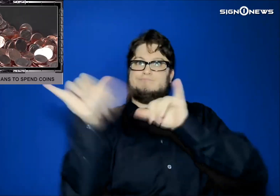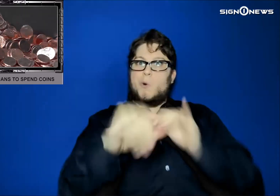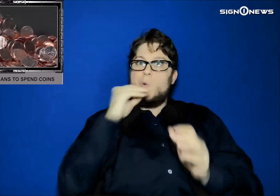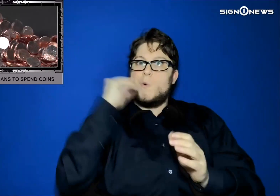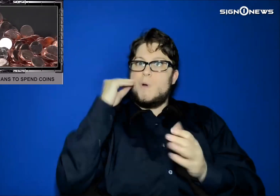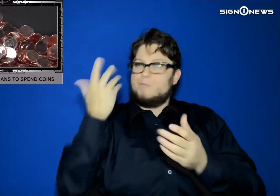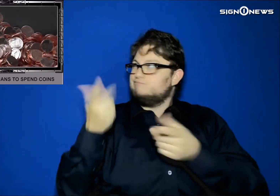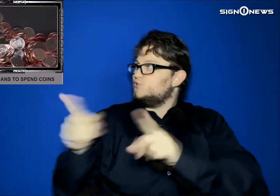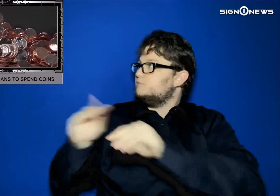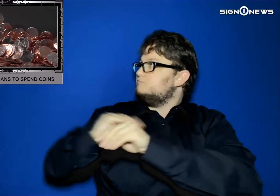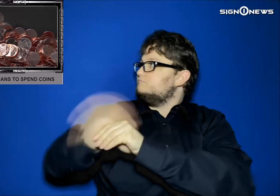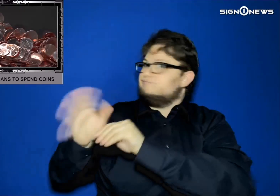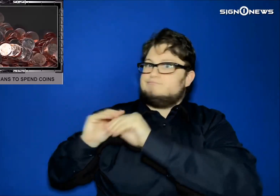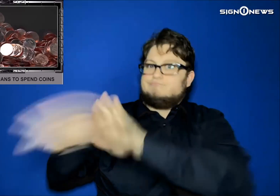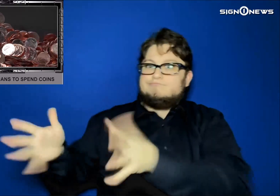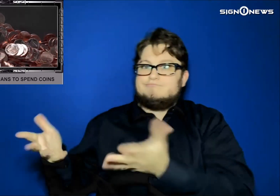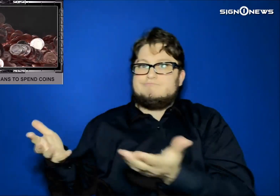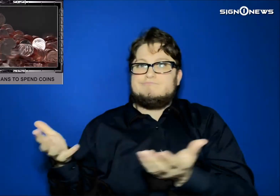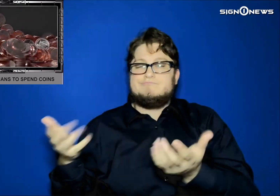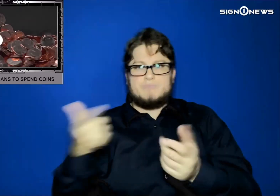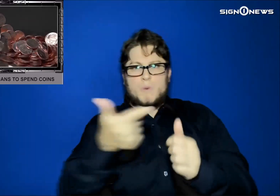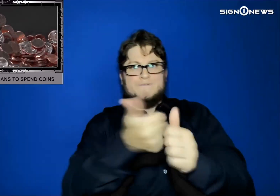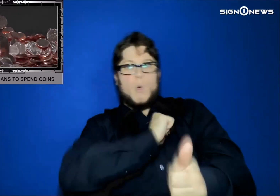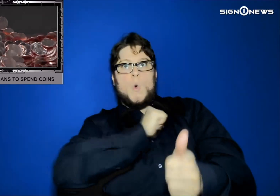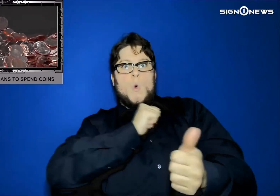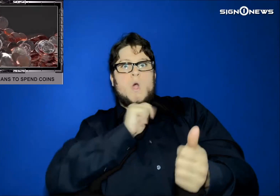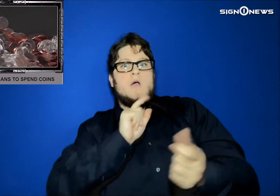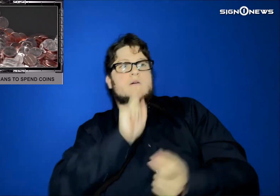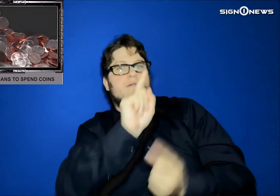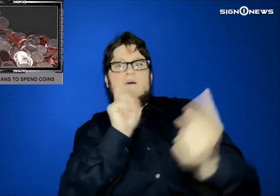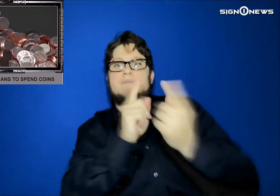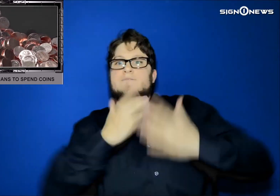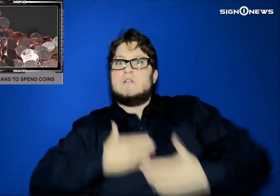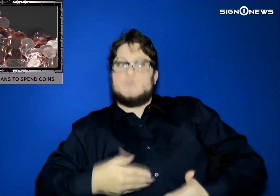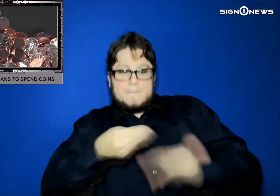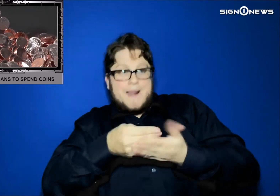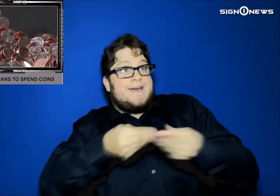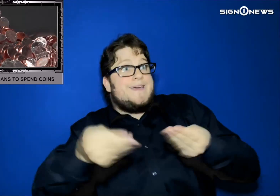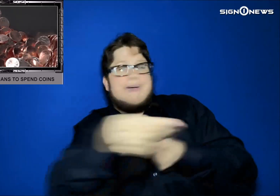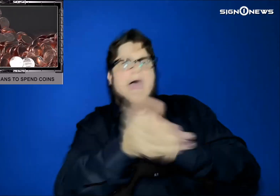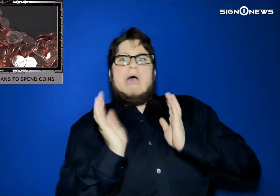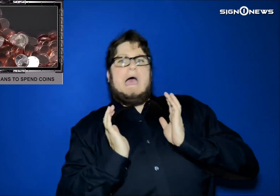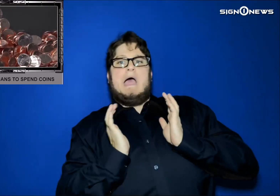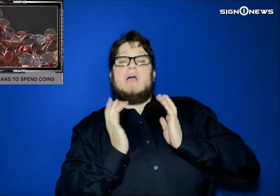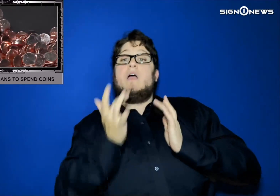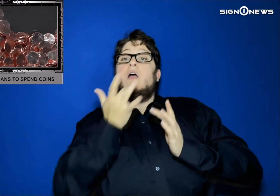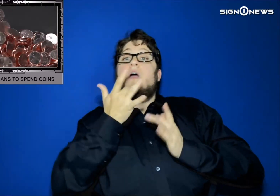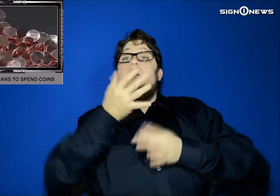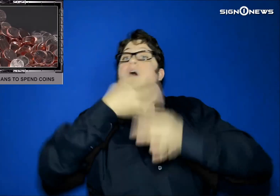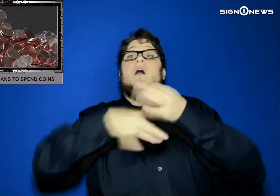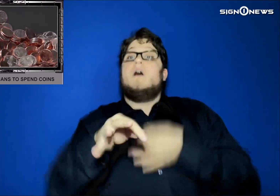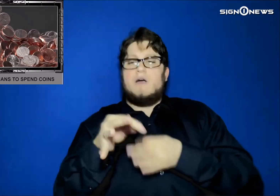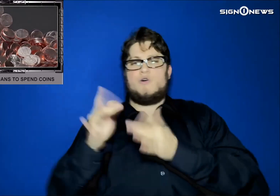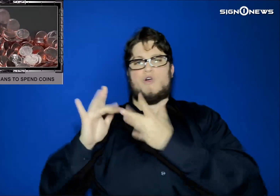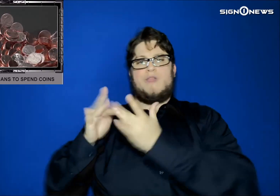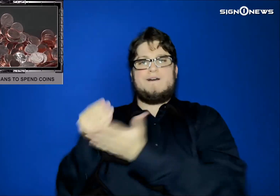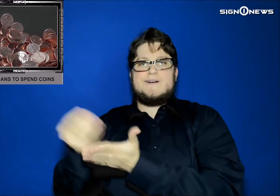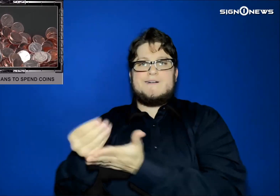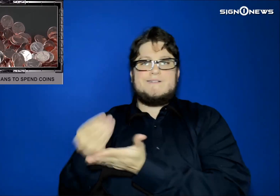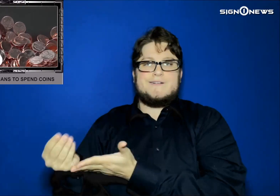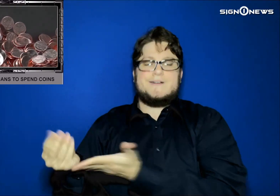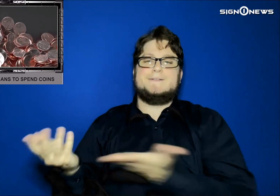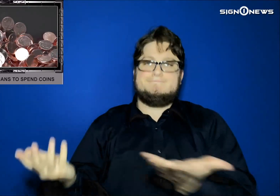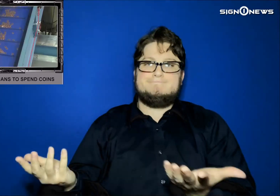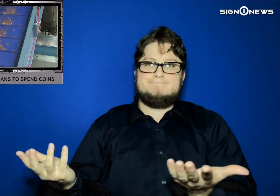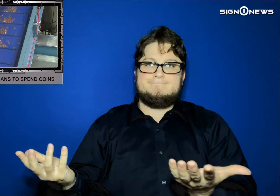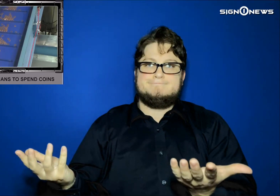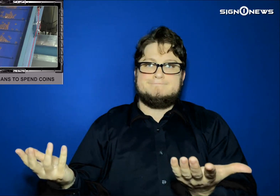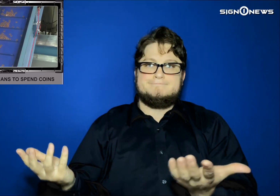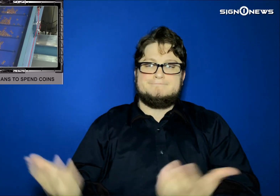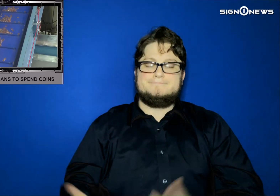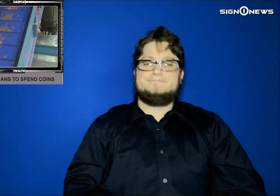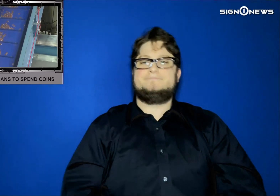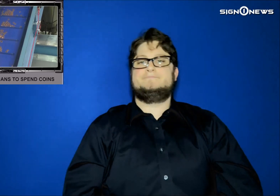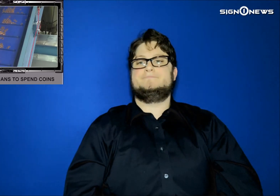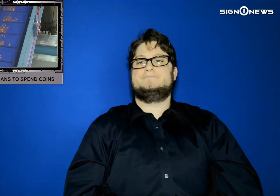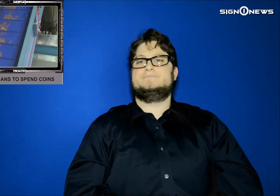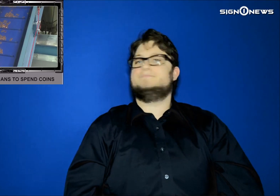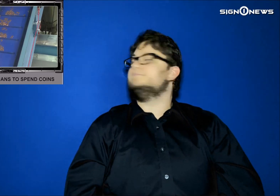home during the pandemic and relying on shopping online and avoiding physically exchanging currency.